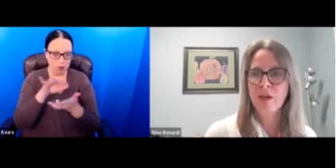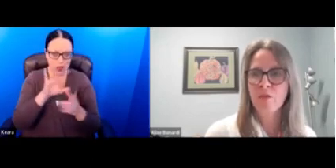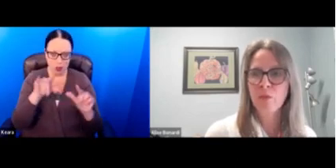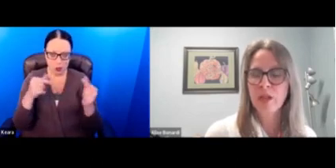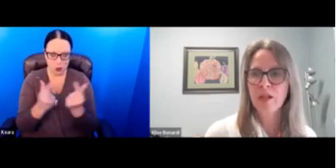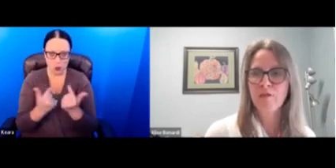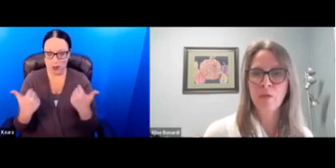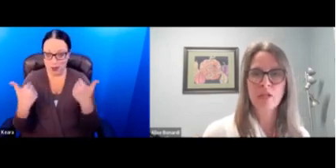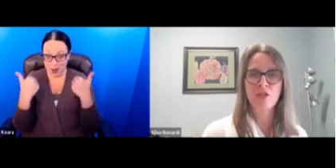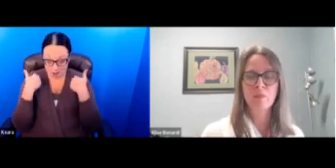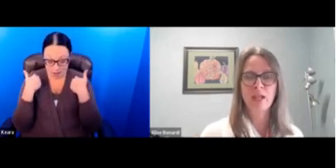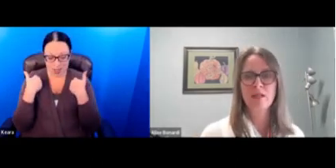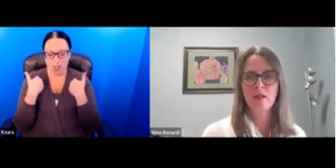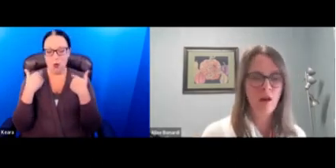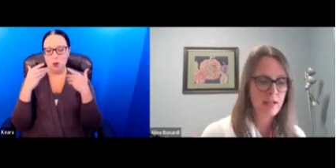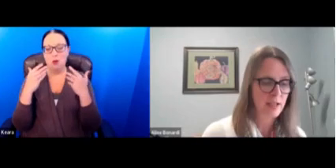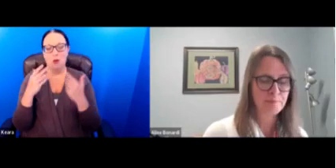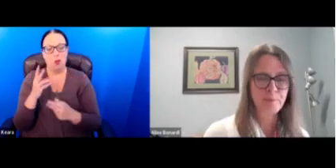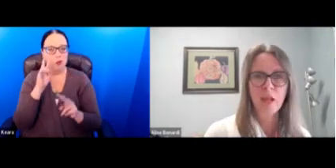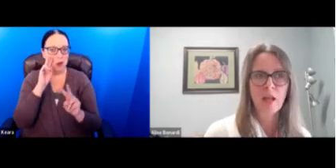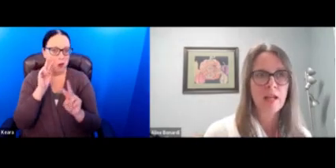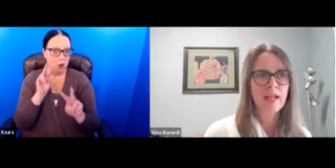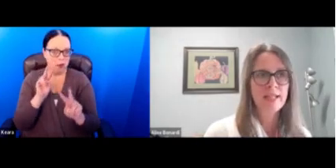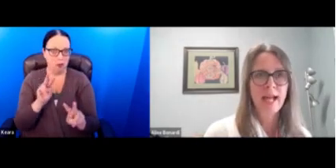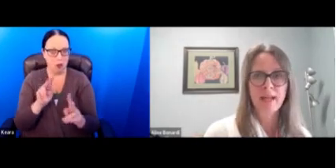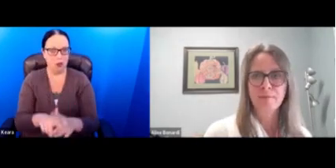here. And we're really looking forward to jumping into the content. Next slide.